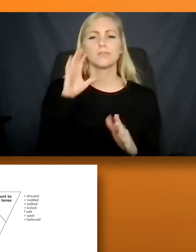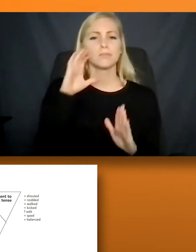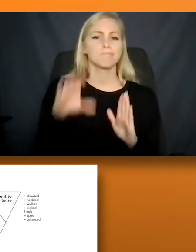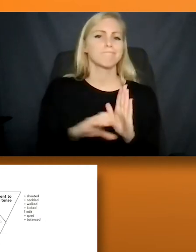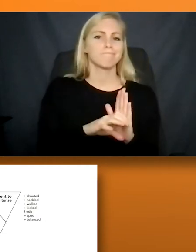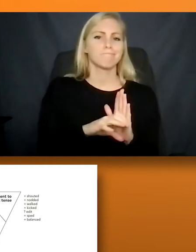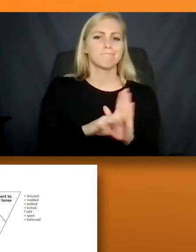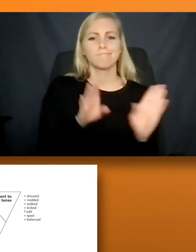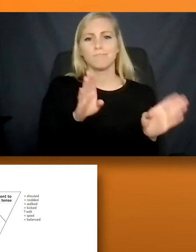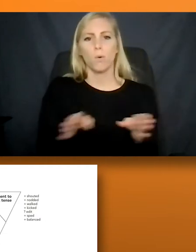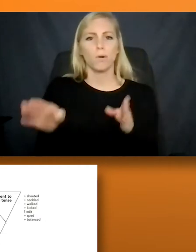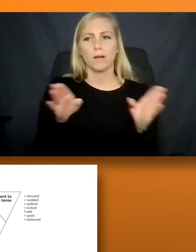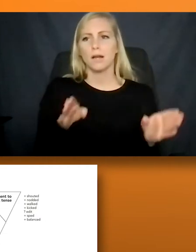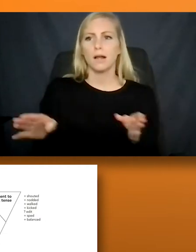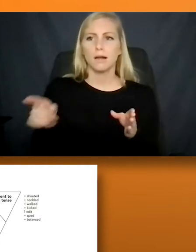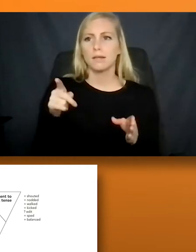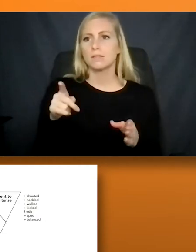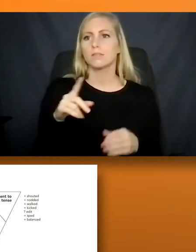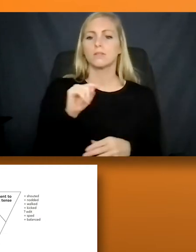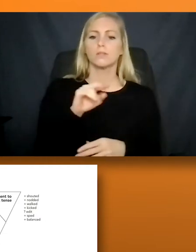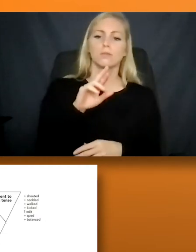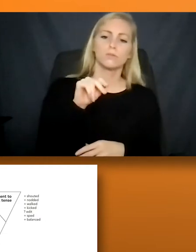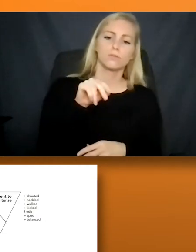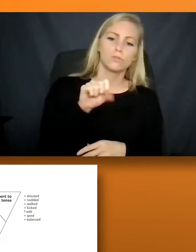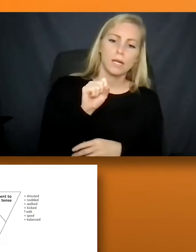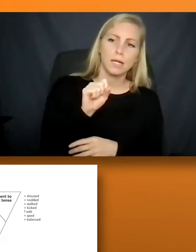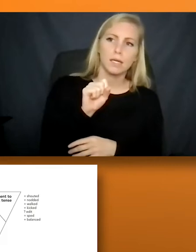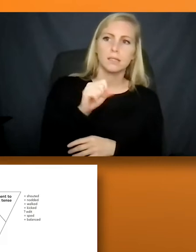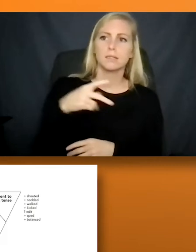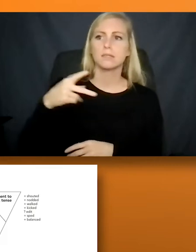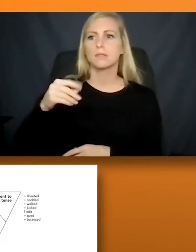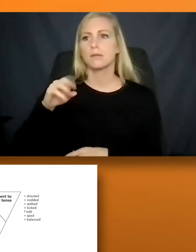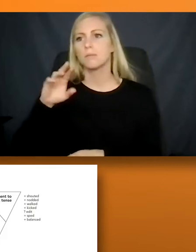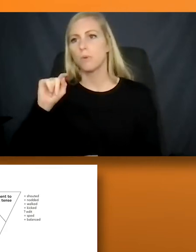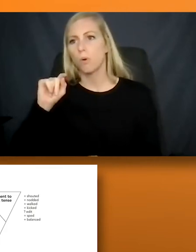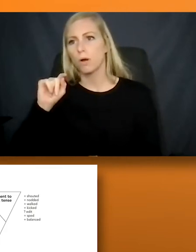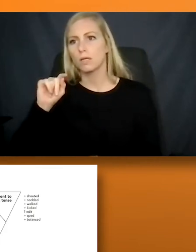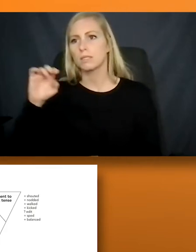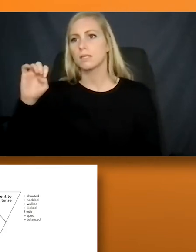so you have transported and you have trans and port, ted.